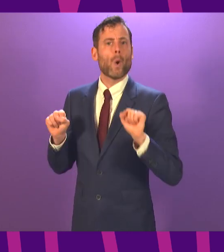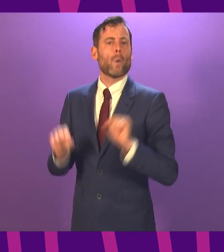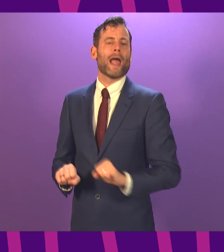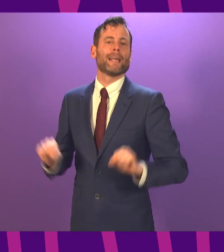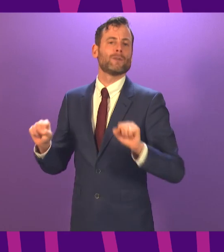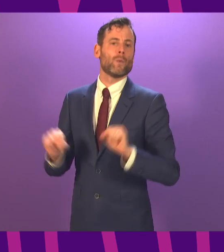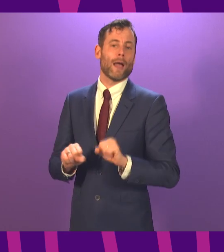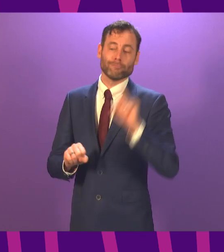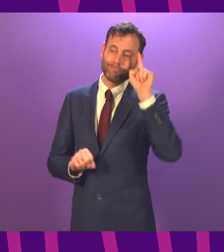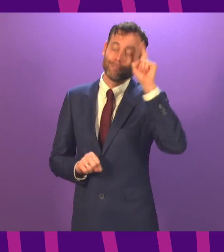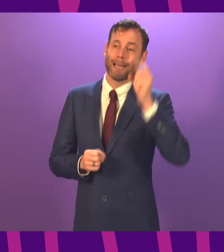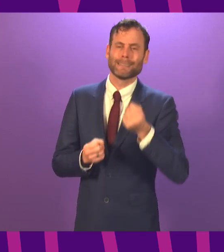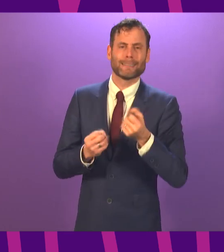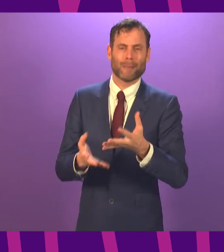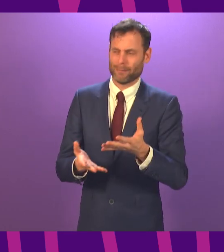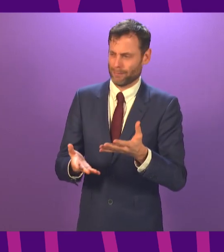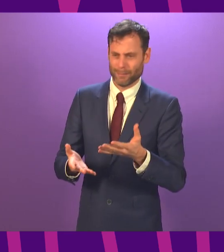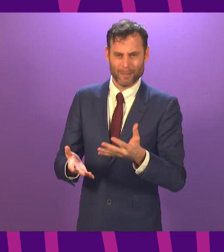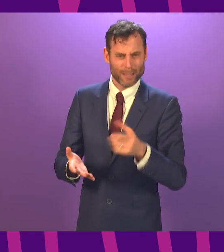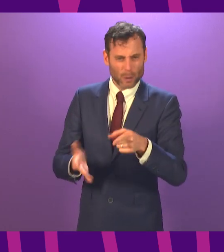for two schemes—the small business grant scheme and the retail, hospitality and leisure